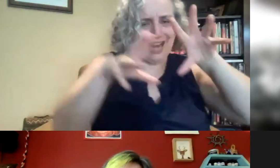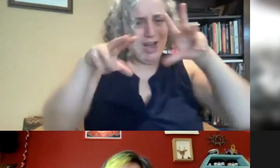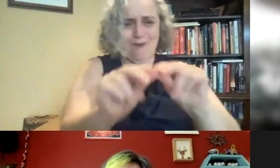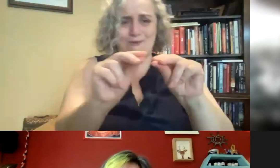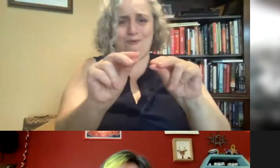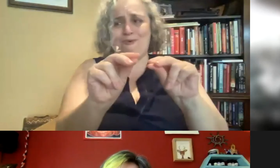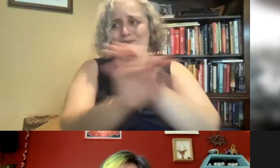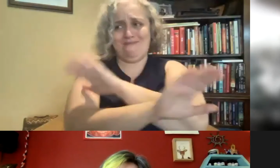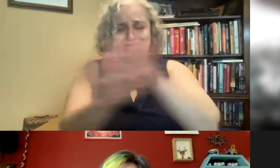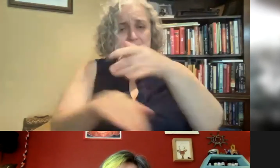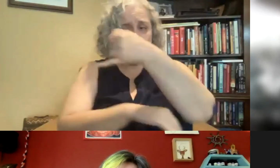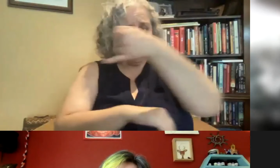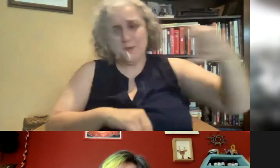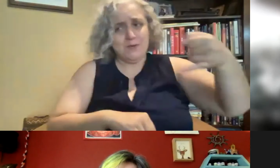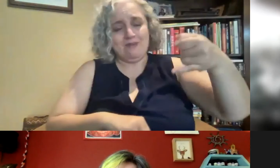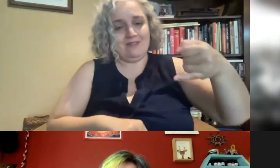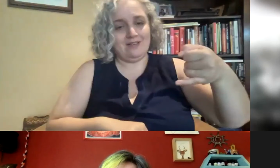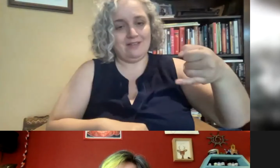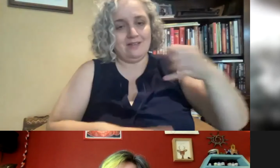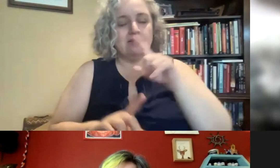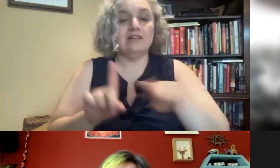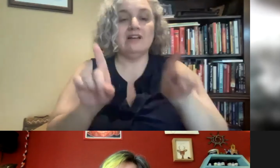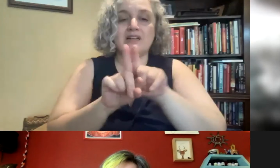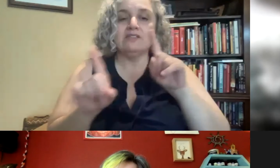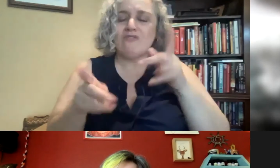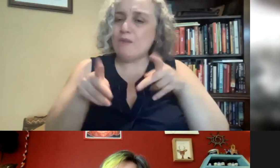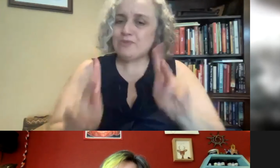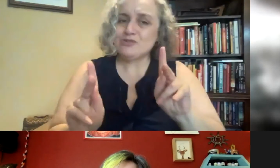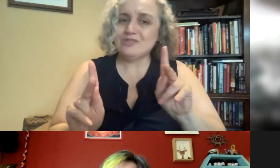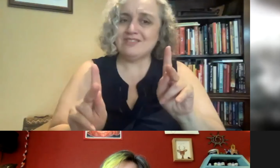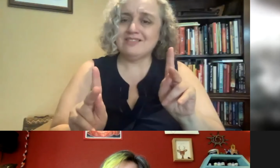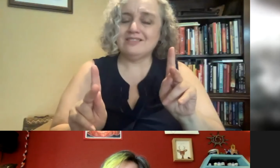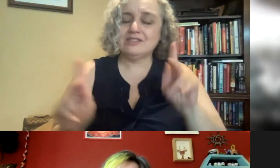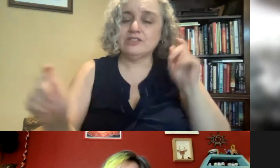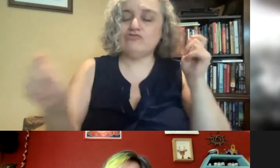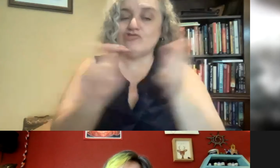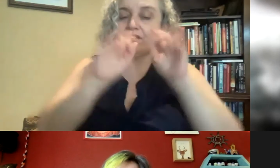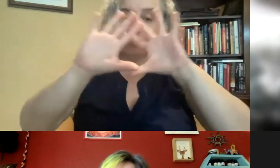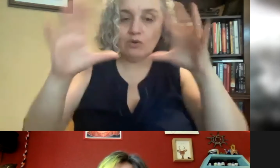so many opportunities to revolutionize the world. I think seeing AI,